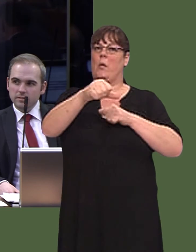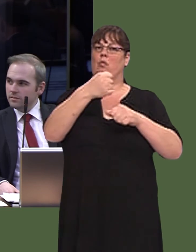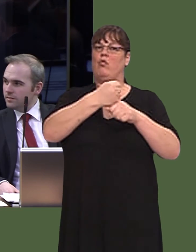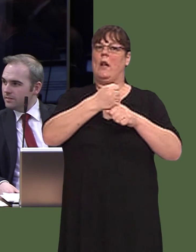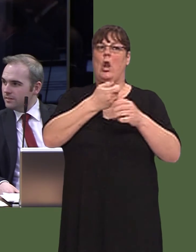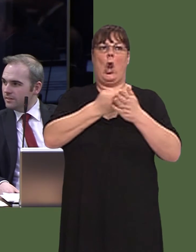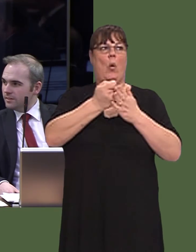loans in Wales.